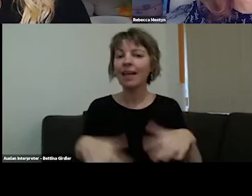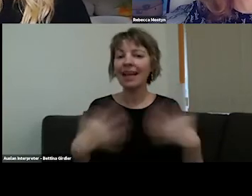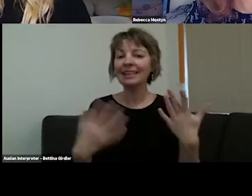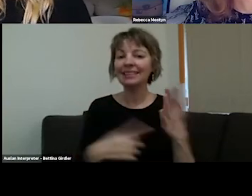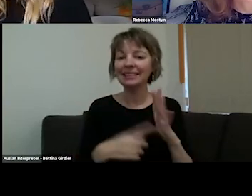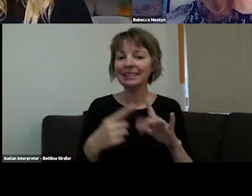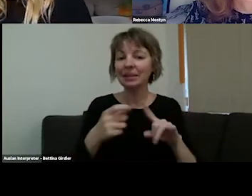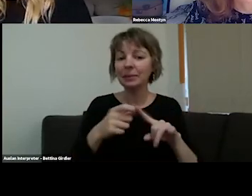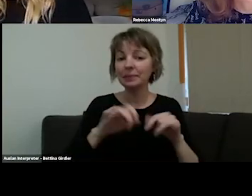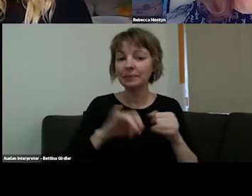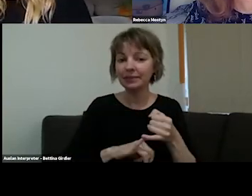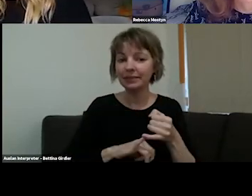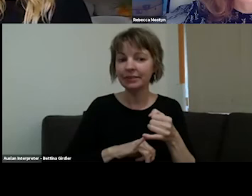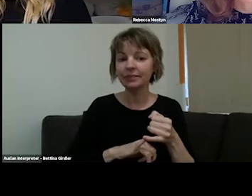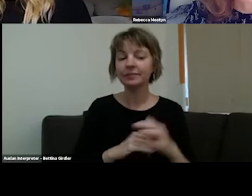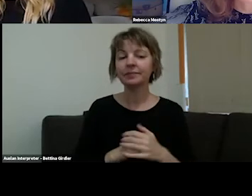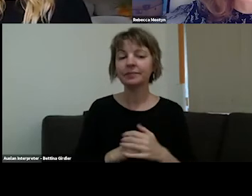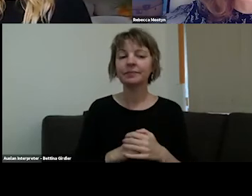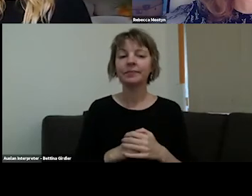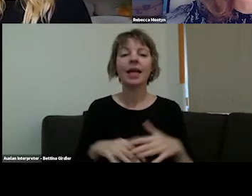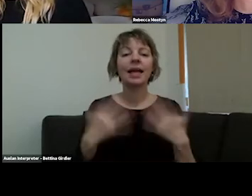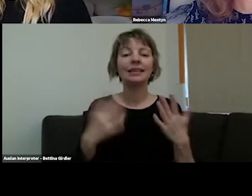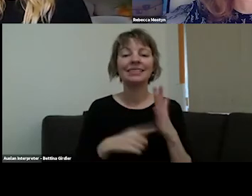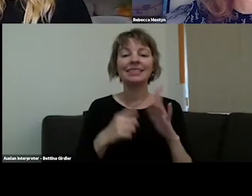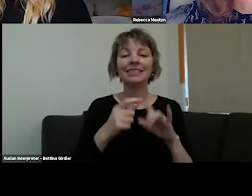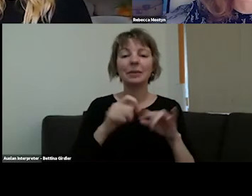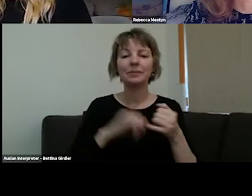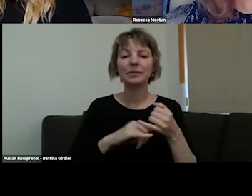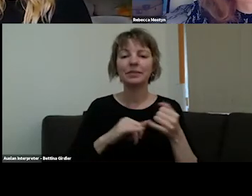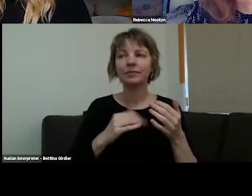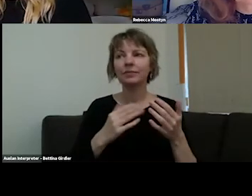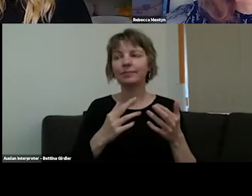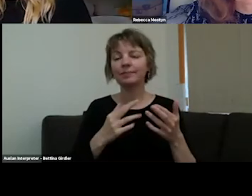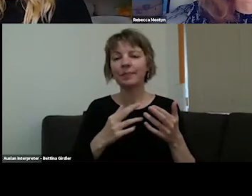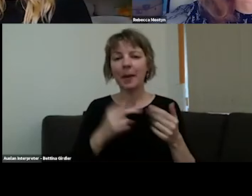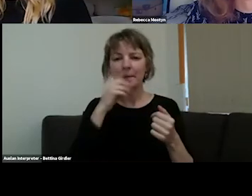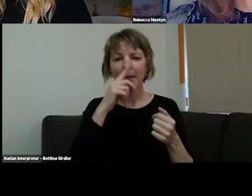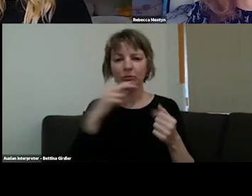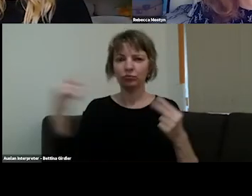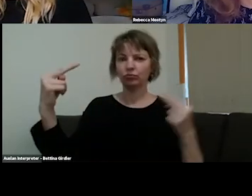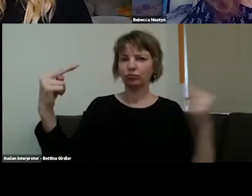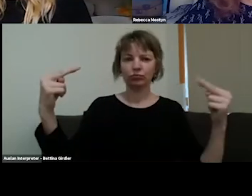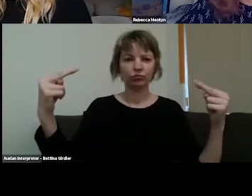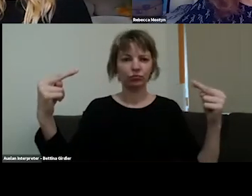and working with their employees, any tips to breakthrough what might be perceived stigma in people not being prepared